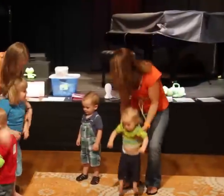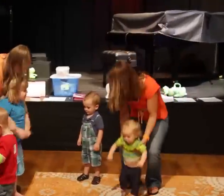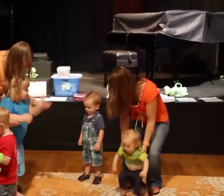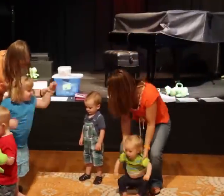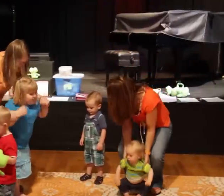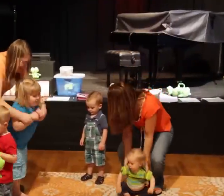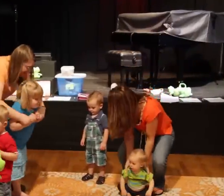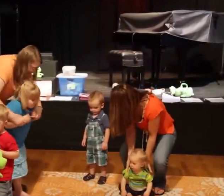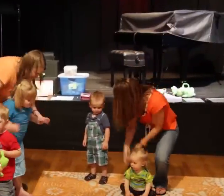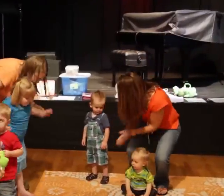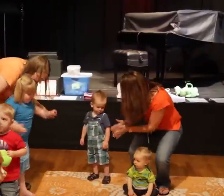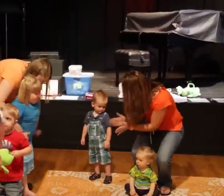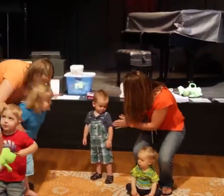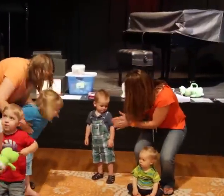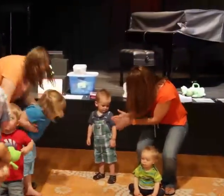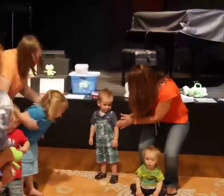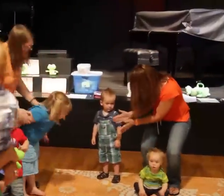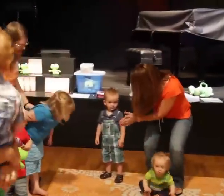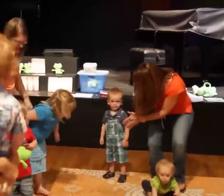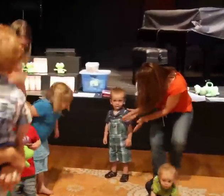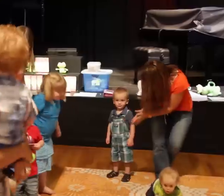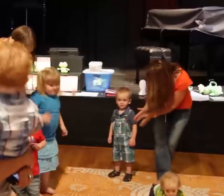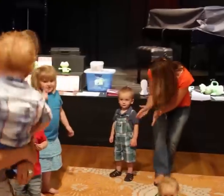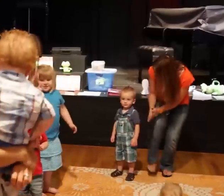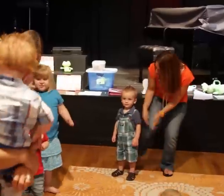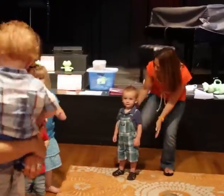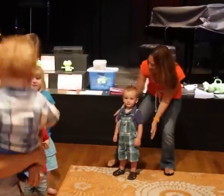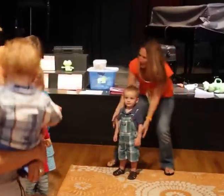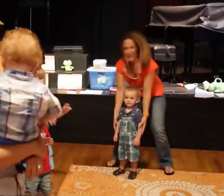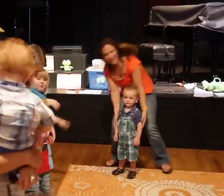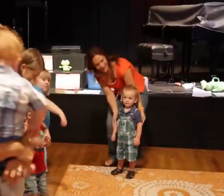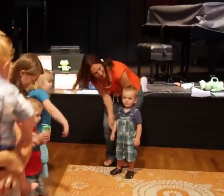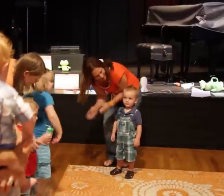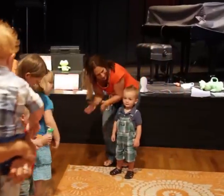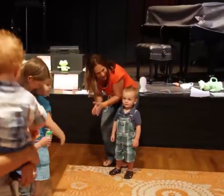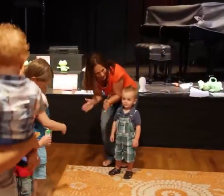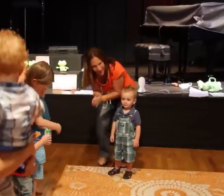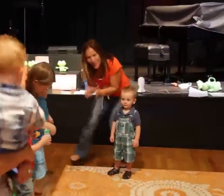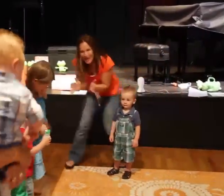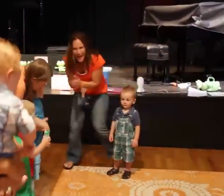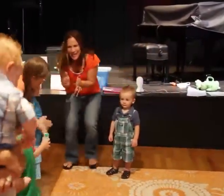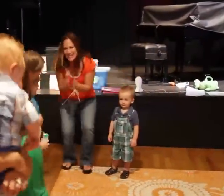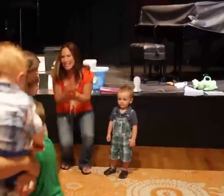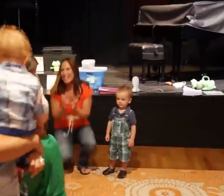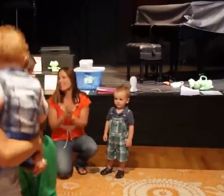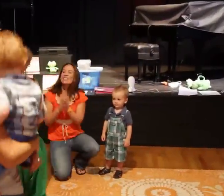Shad, can you clap your hands? [CLAPPING] Celebrate. Clap your hands